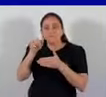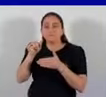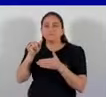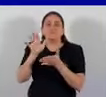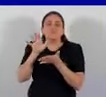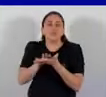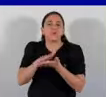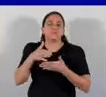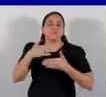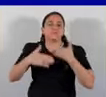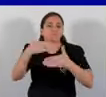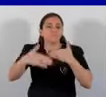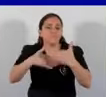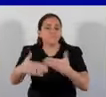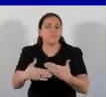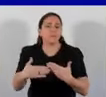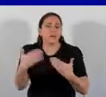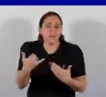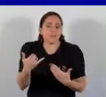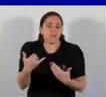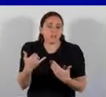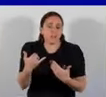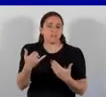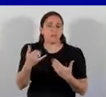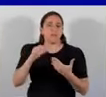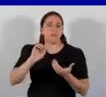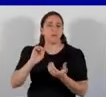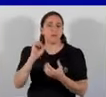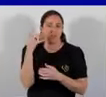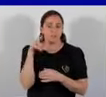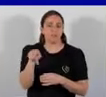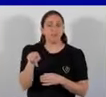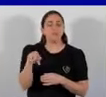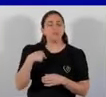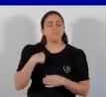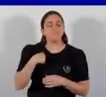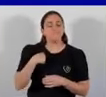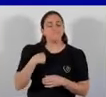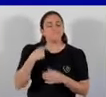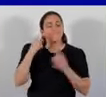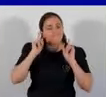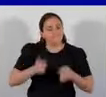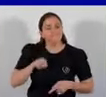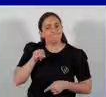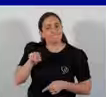Therefore, I continue to maintain that Adam Smith's economics is what Gauss is to mathematics